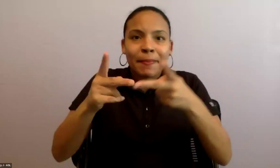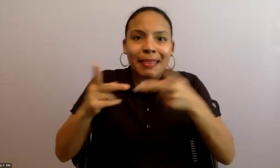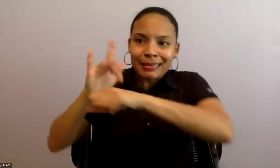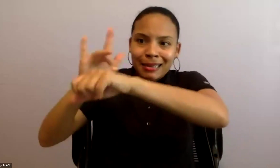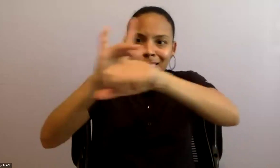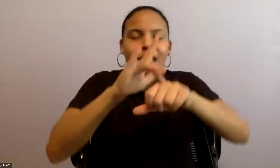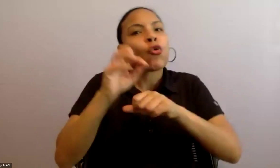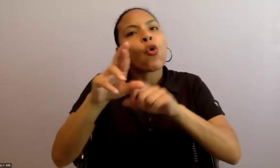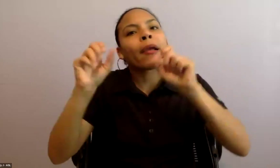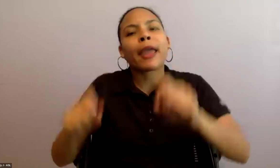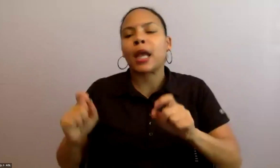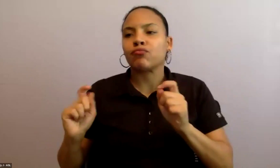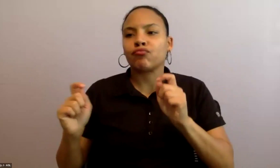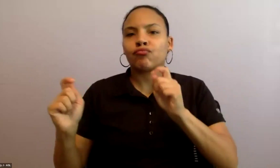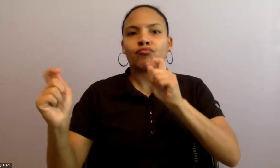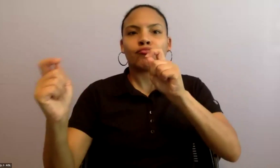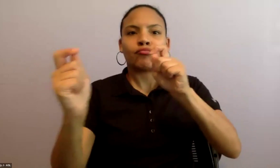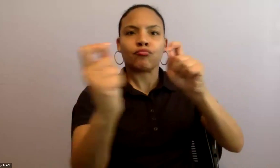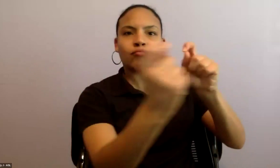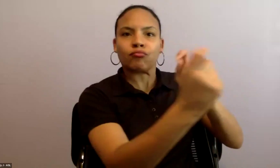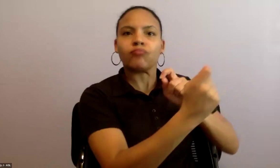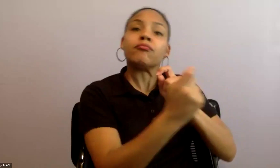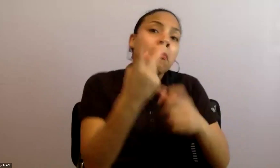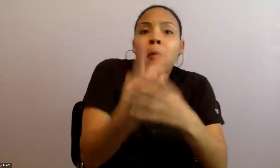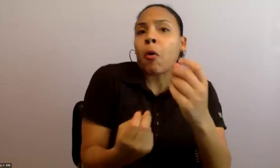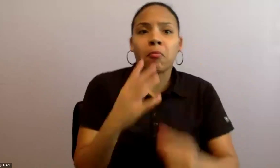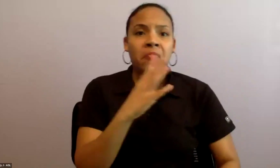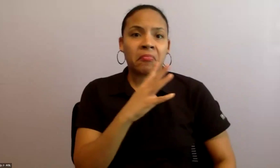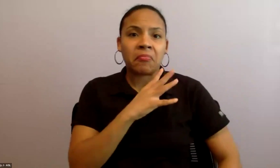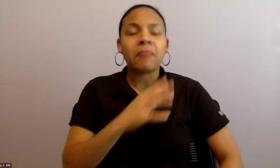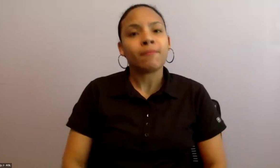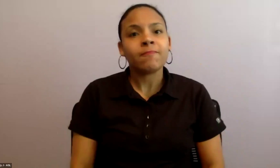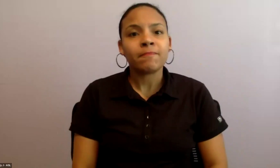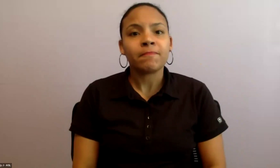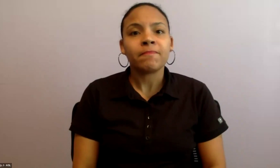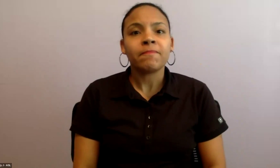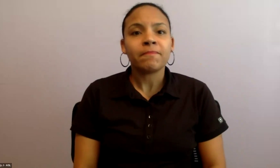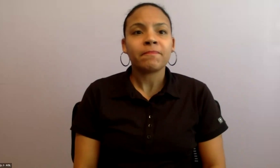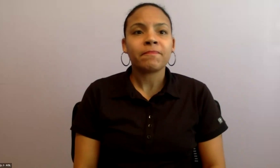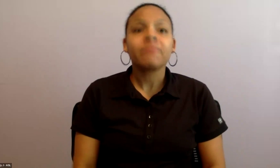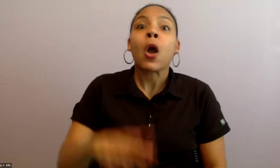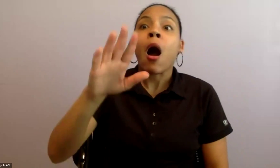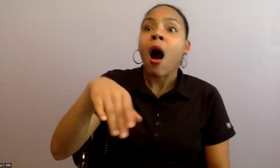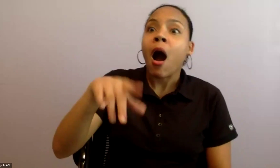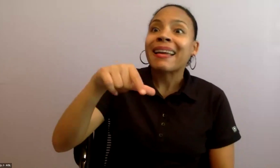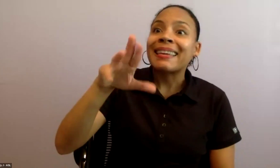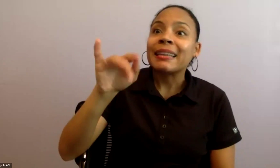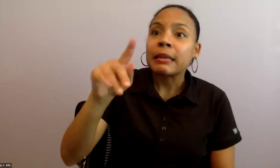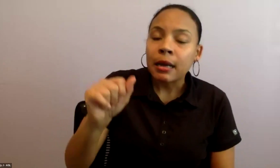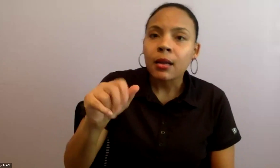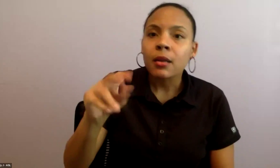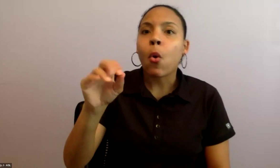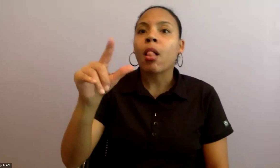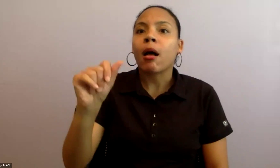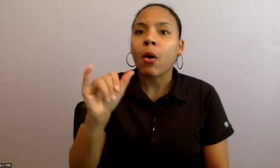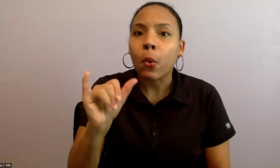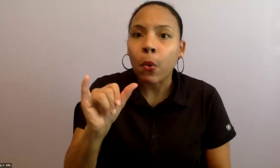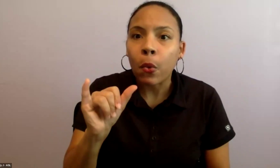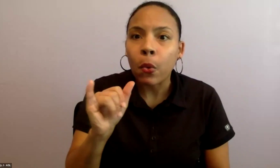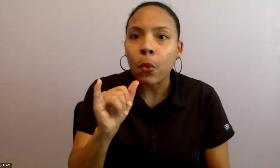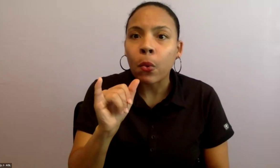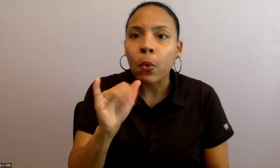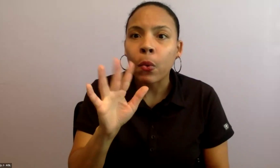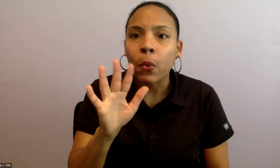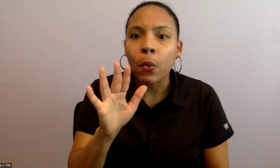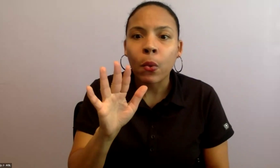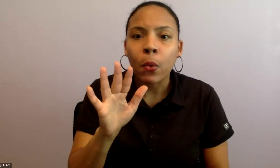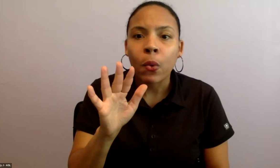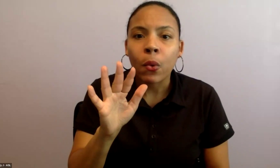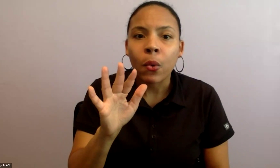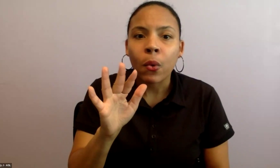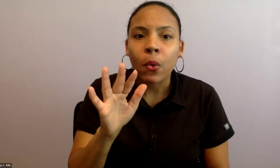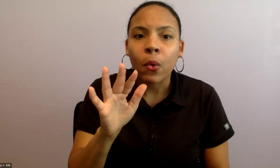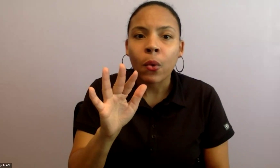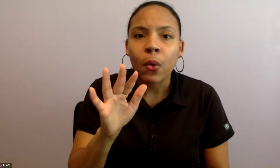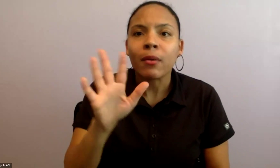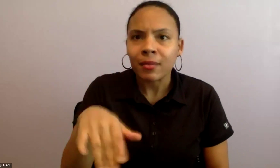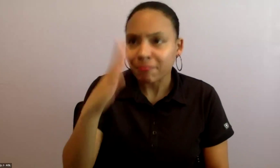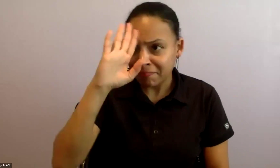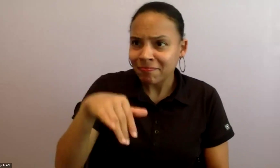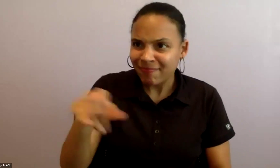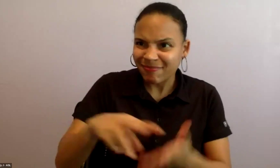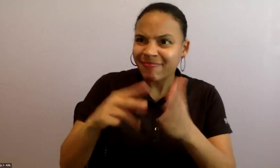beloved NTP projects was... oh, my goodness... Quita, Nola... you know what I'm talking about.